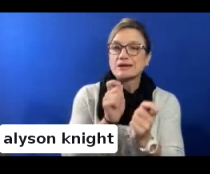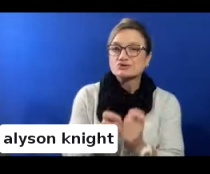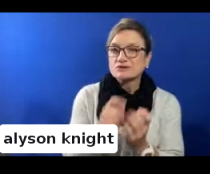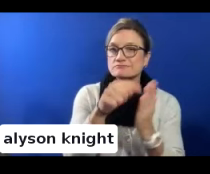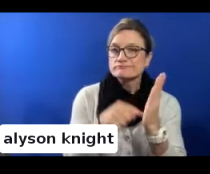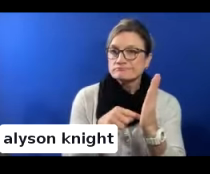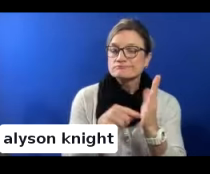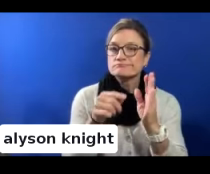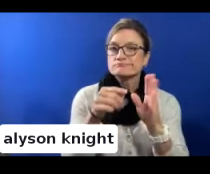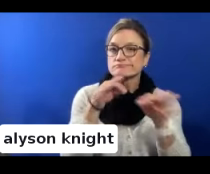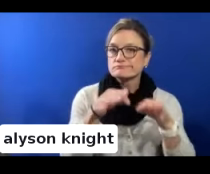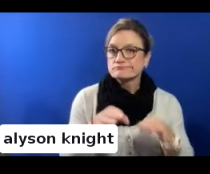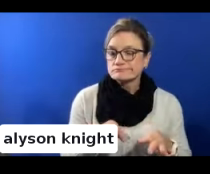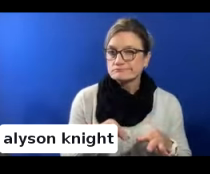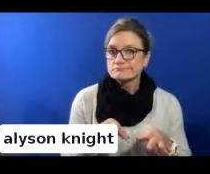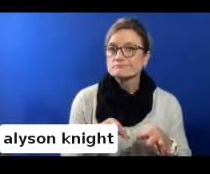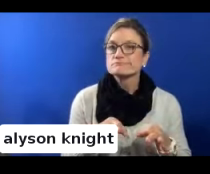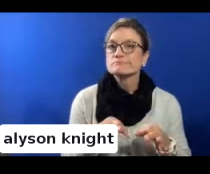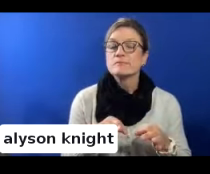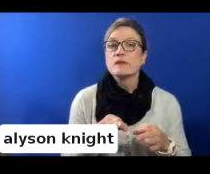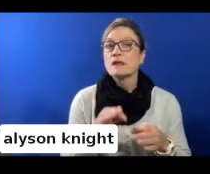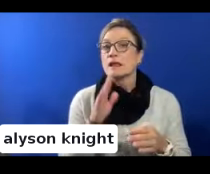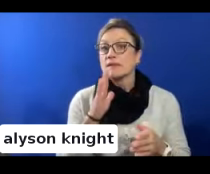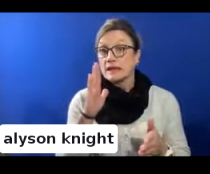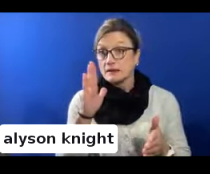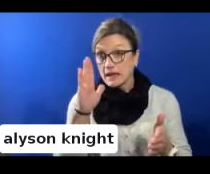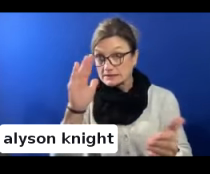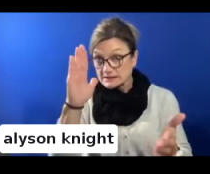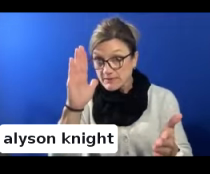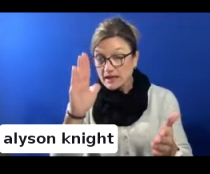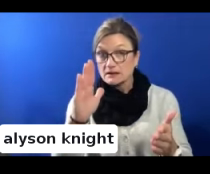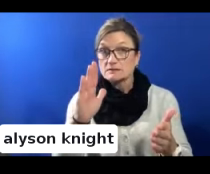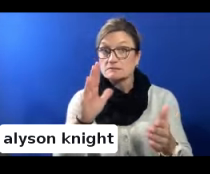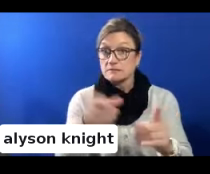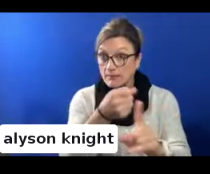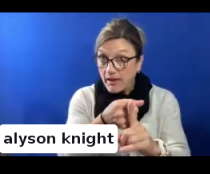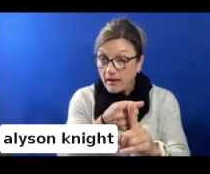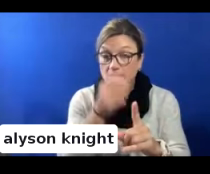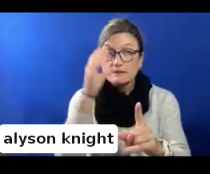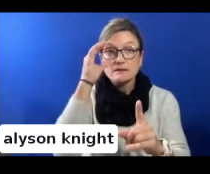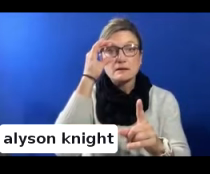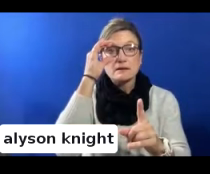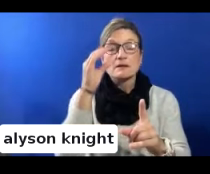You can state the anticipated change or if you are anticipating a change,